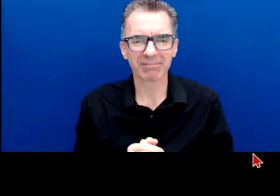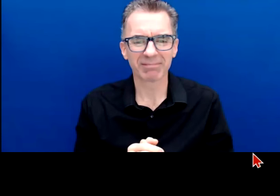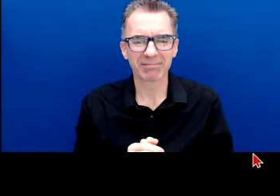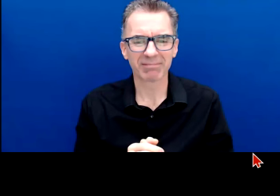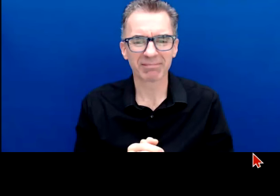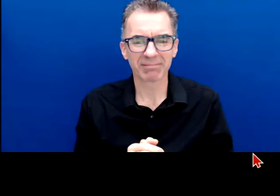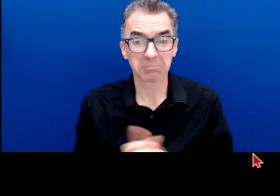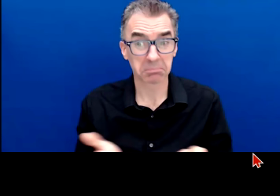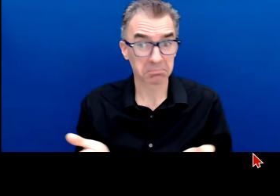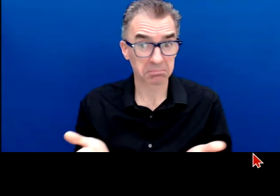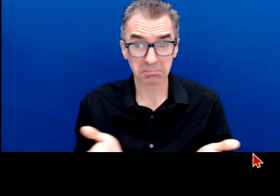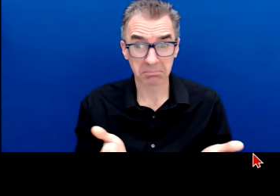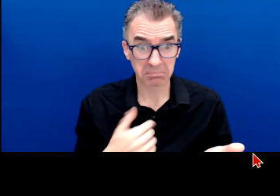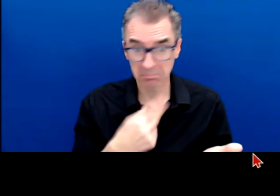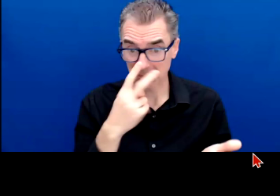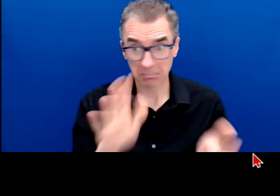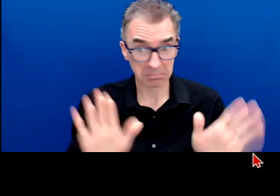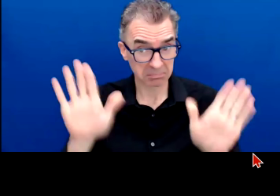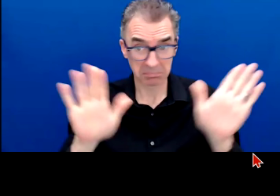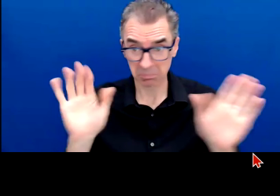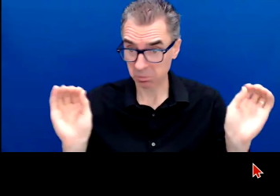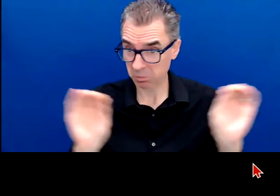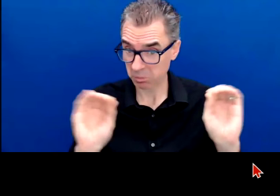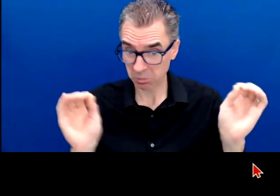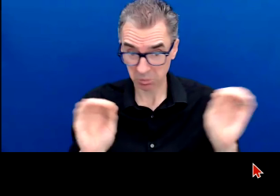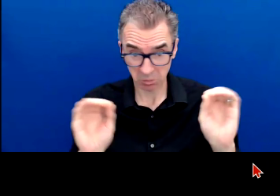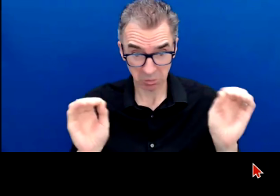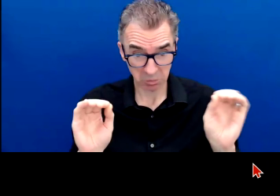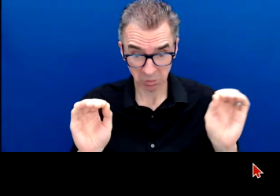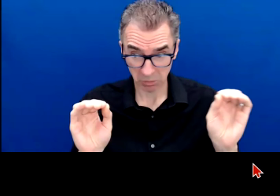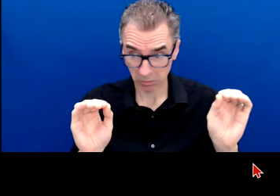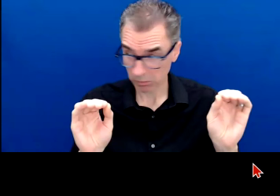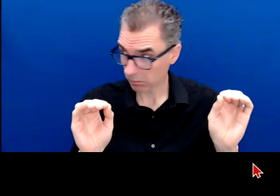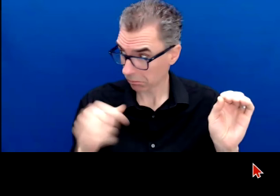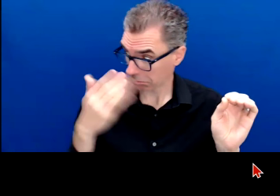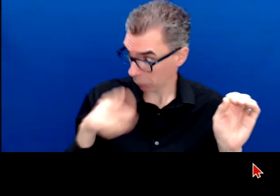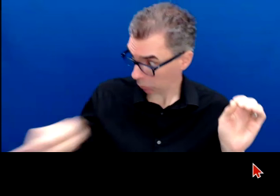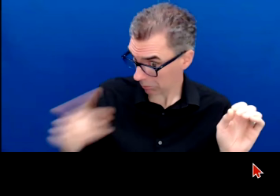Okay, so I'm not seeing any hands raised. Or is anyone seeing hands raised?